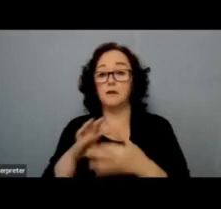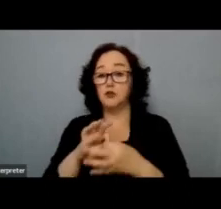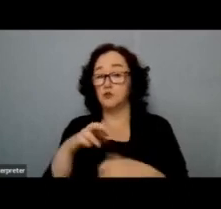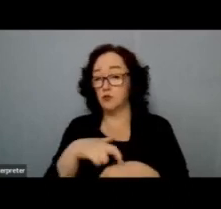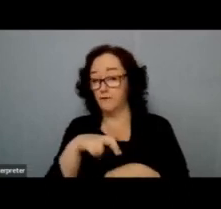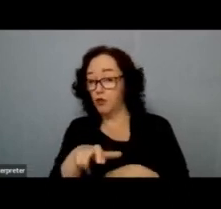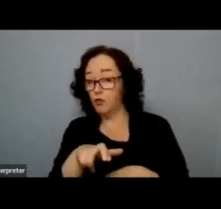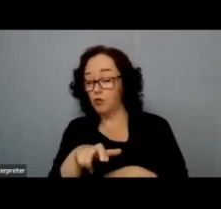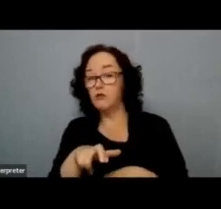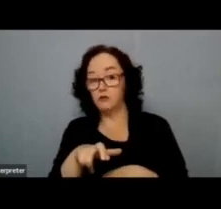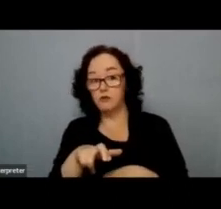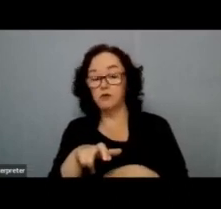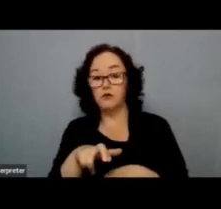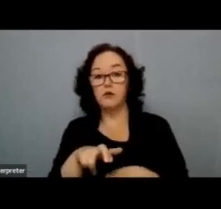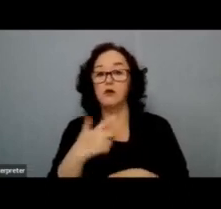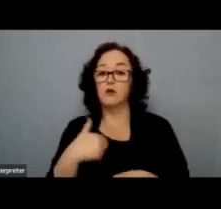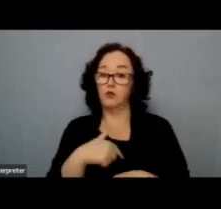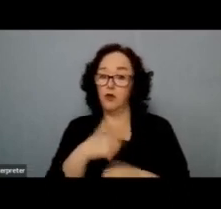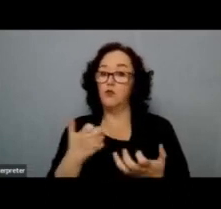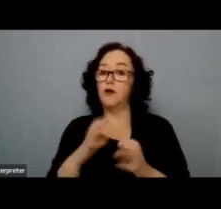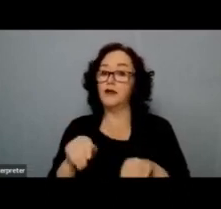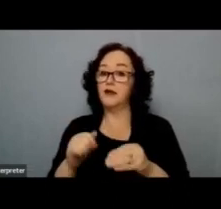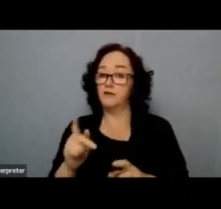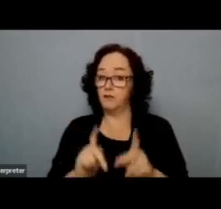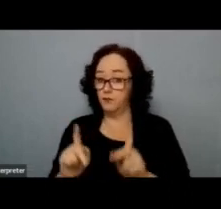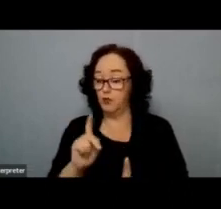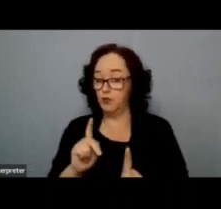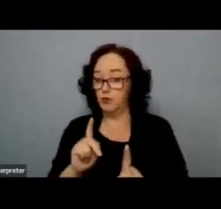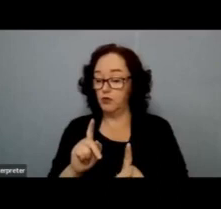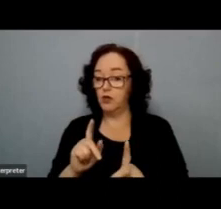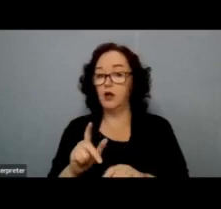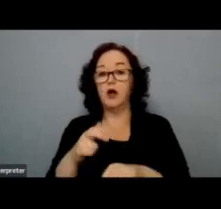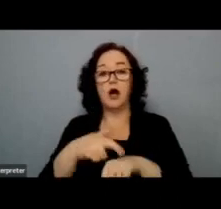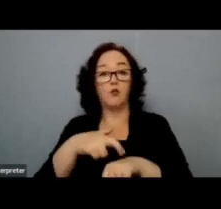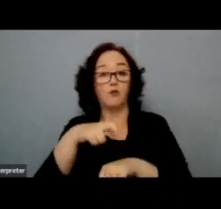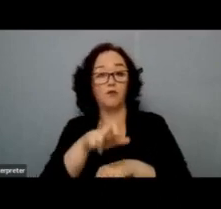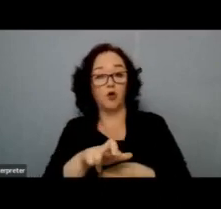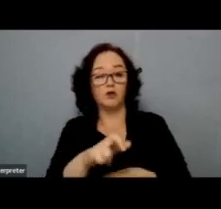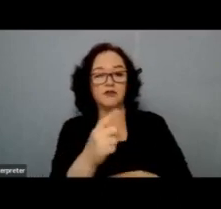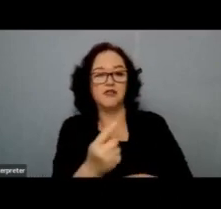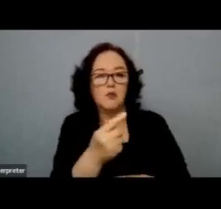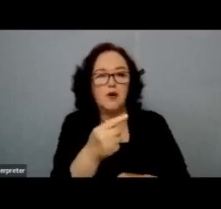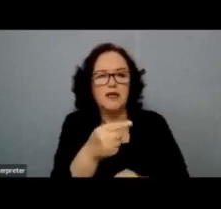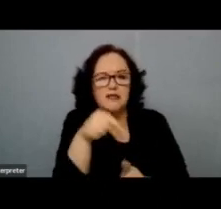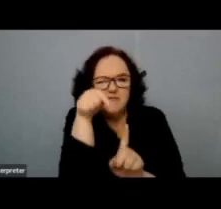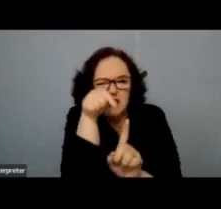able to give people a referral to someone specific in the community if we can do that if